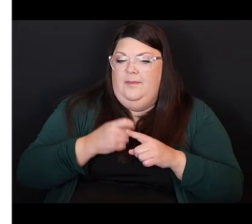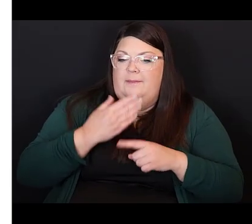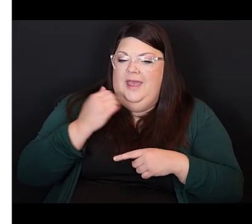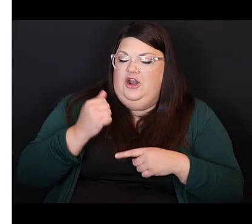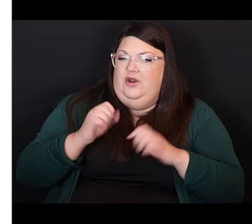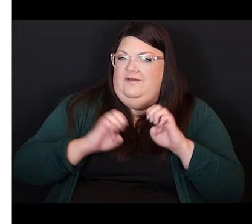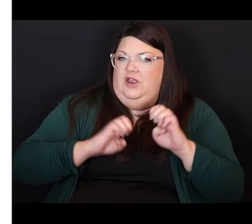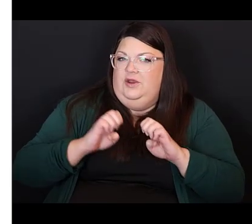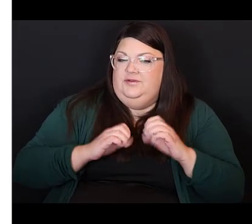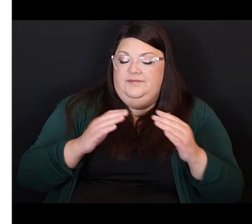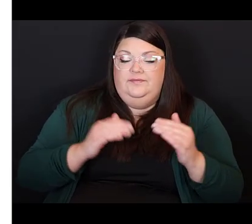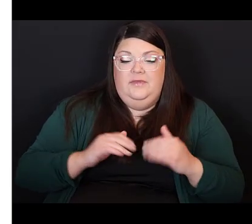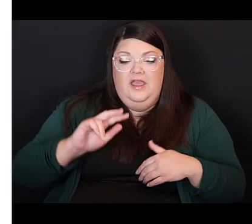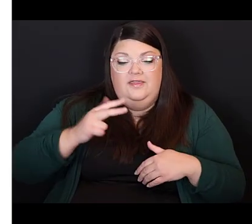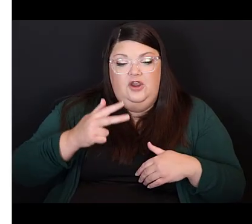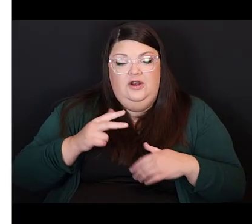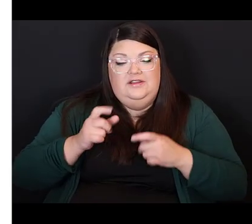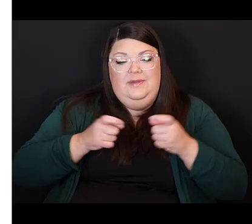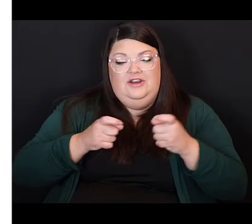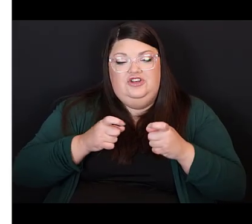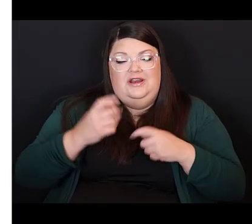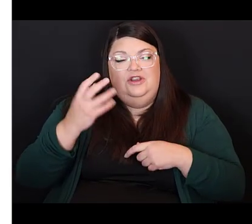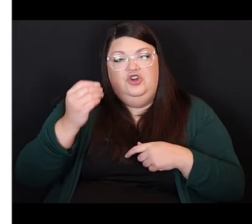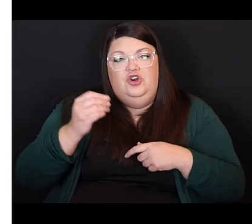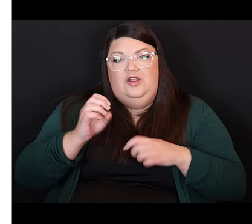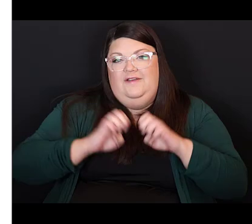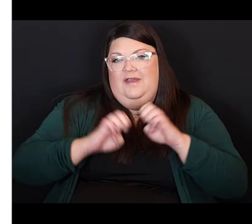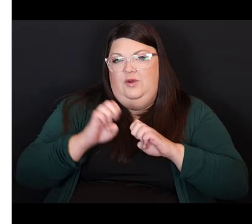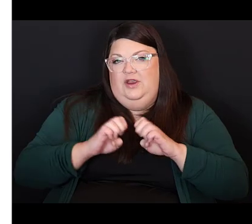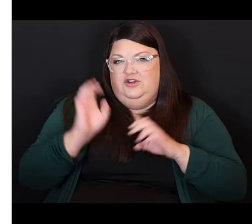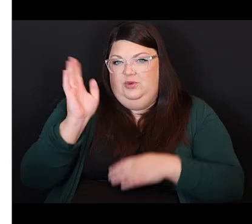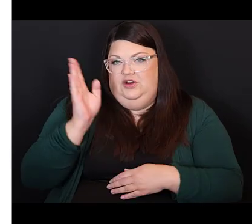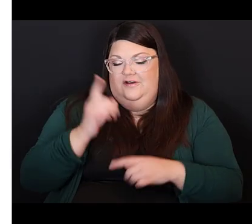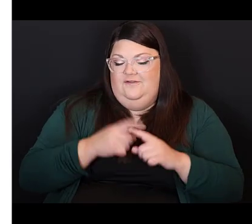The third is “Managing an External Evaluation” presentation from the